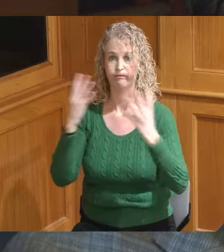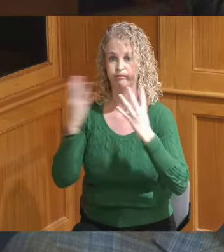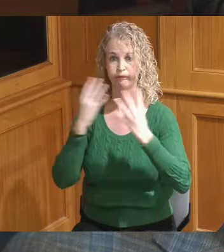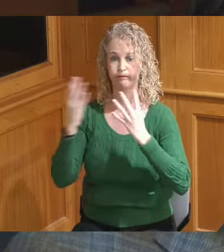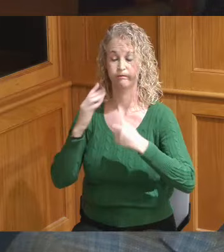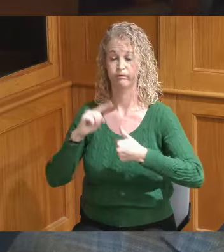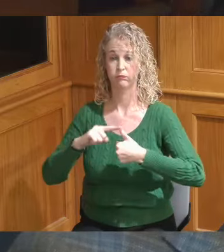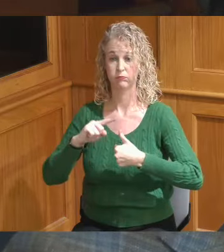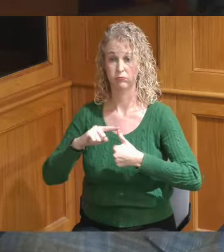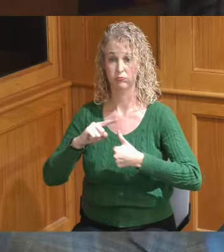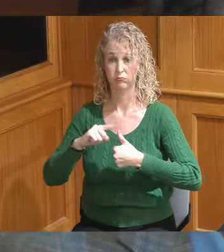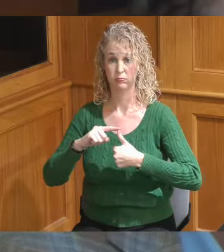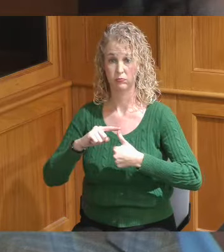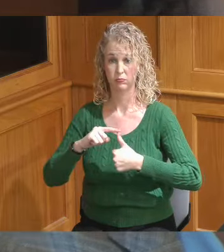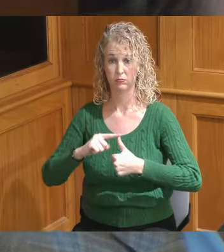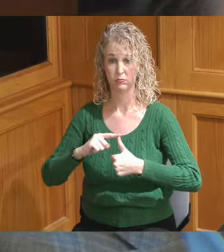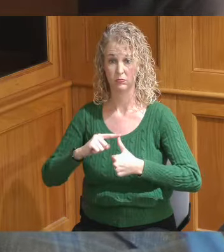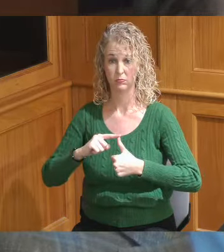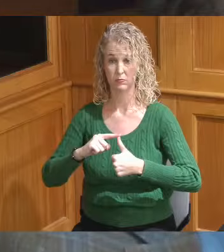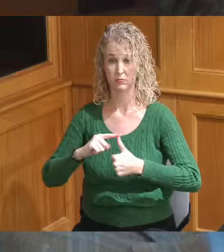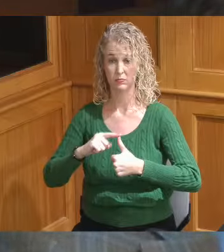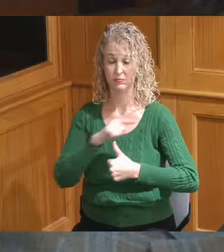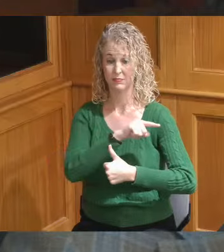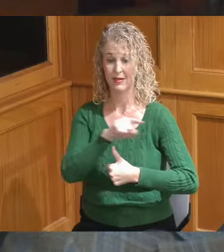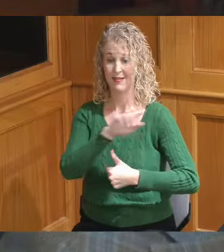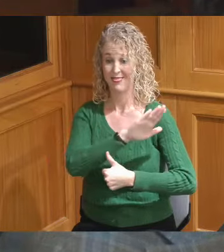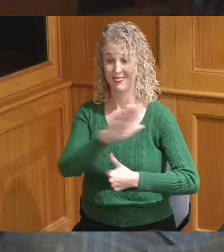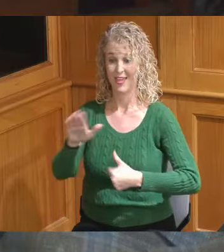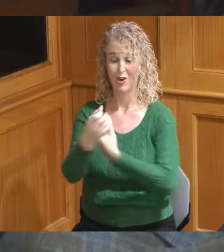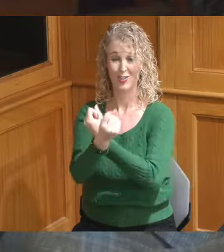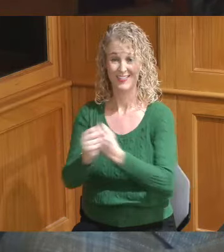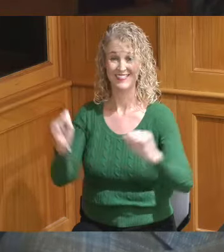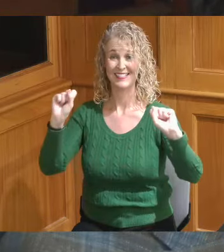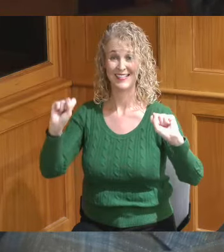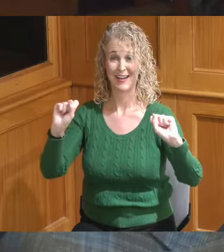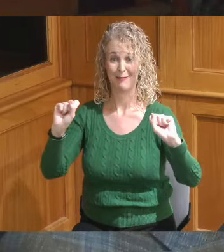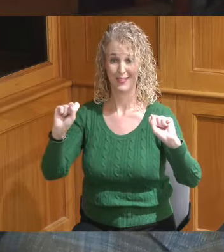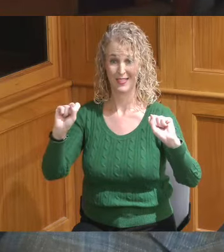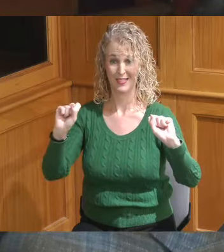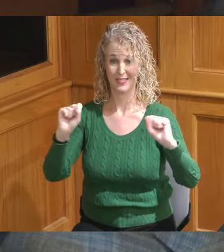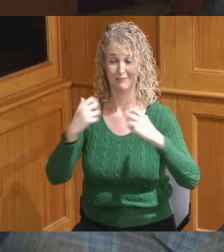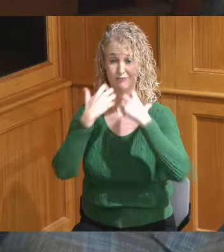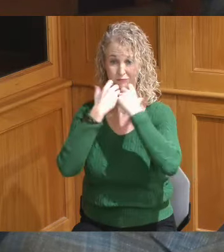they wanted and they want to make sure that they're safe. Safety was important. Number two,